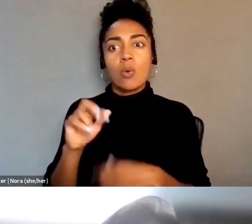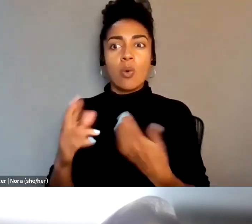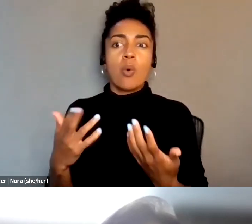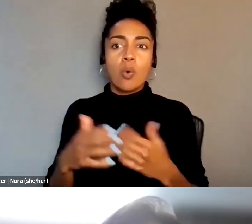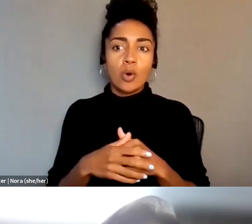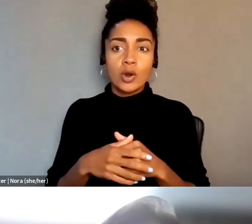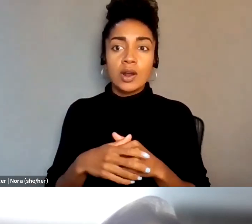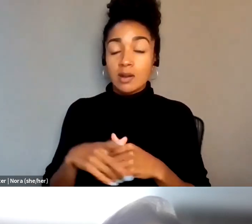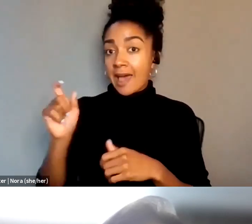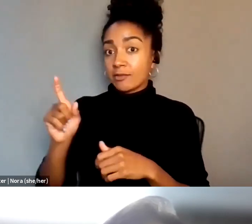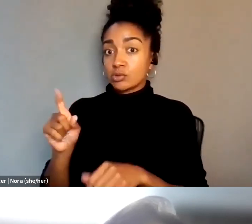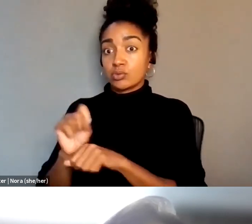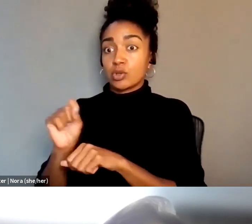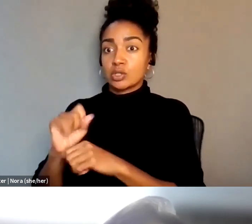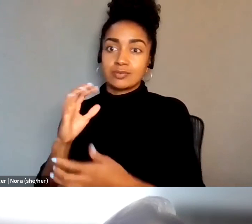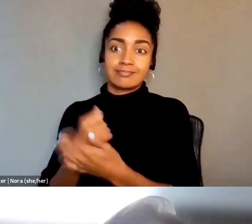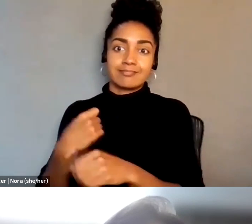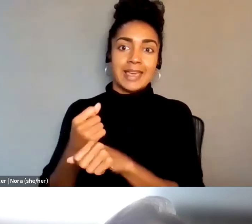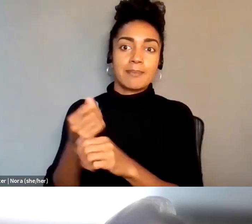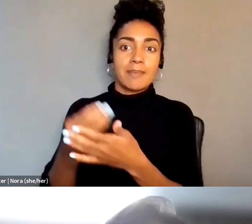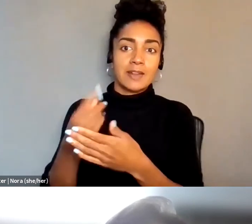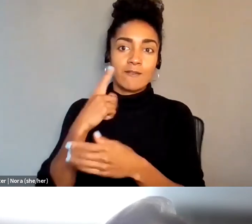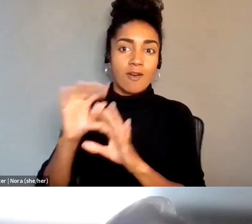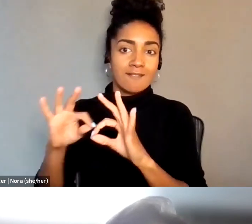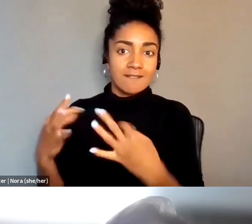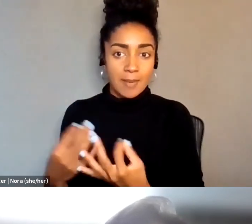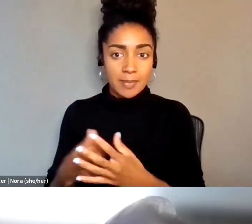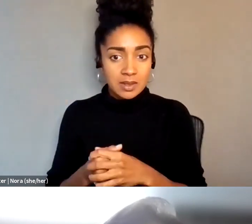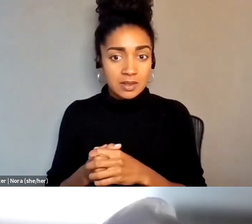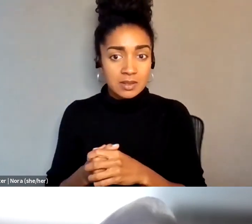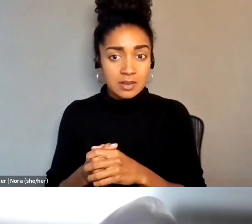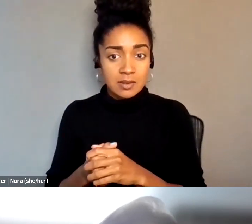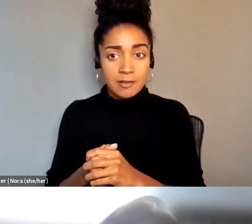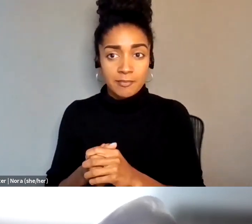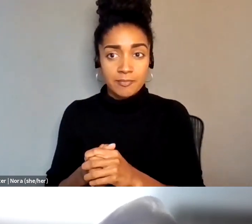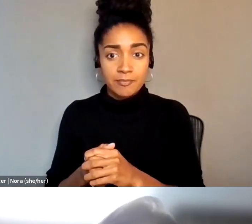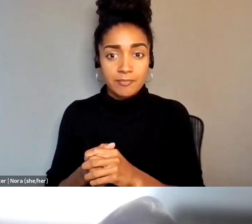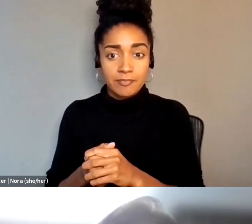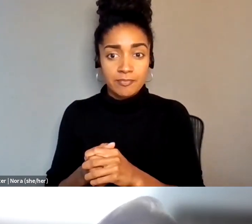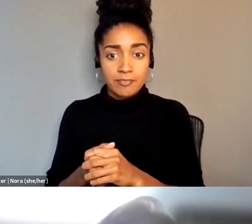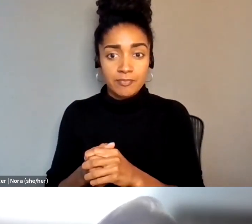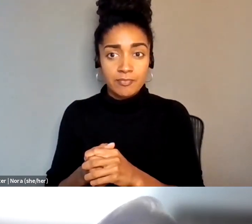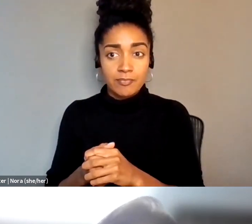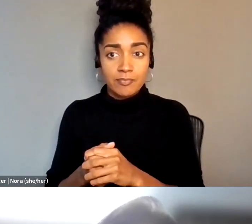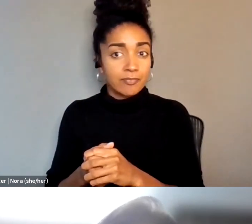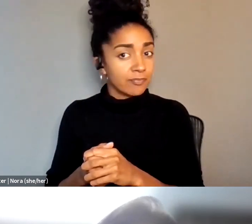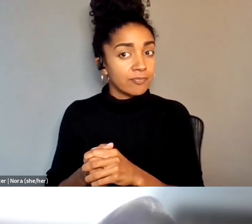These challenges make me feel very lucky to have joined Room to Read. We learn how